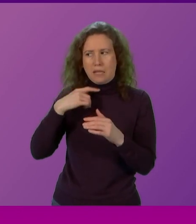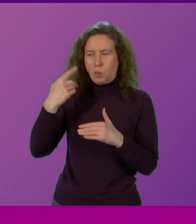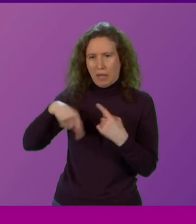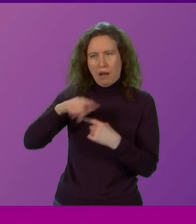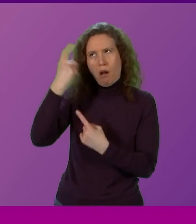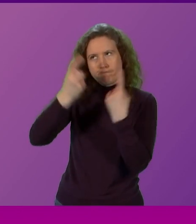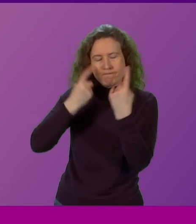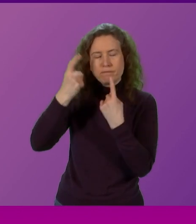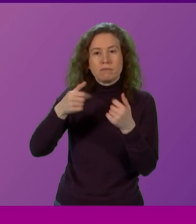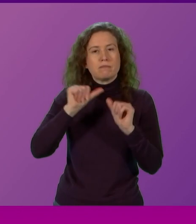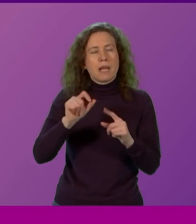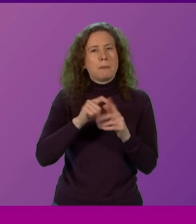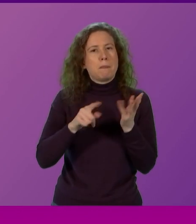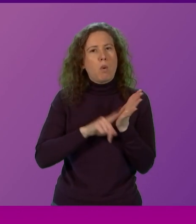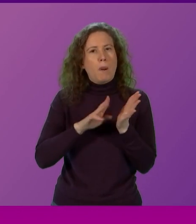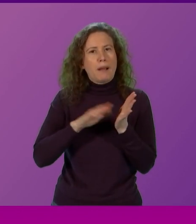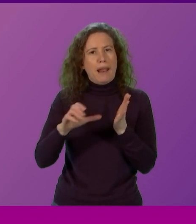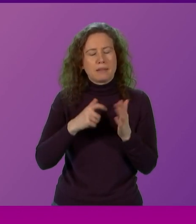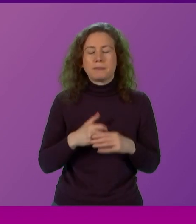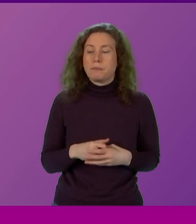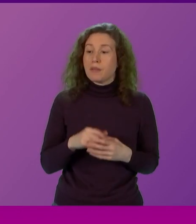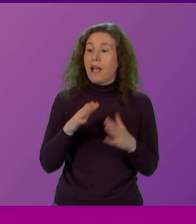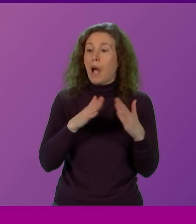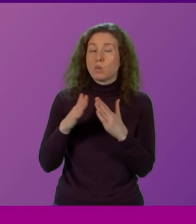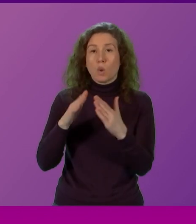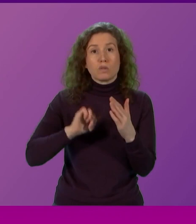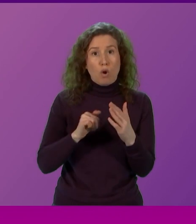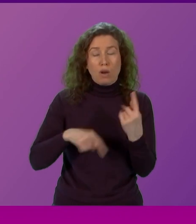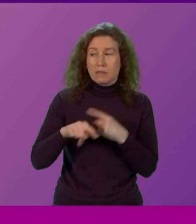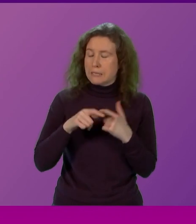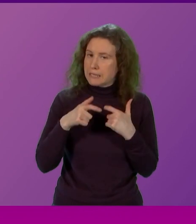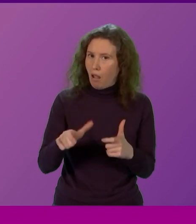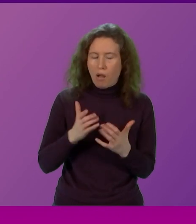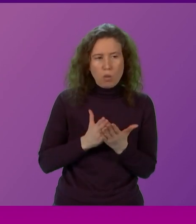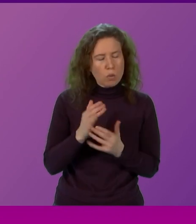Households across Scotland continue to face an incredibly challenging time at the moment.